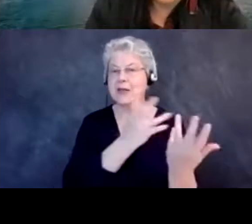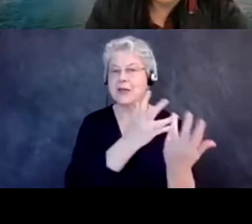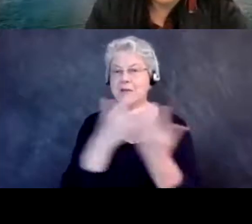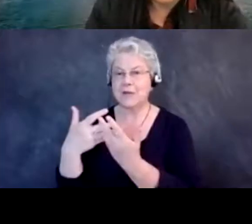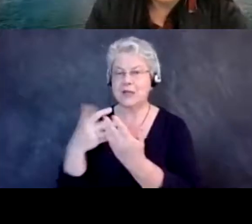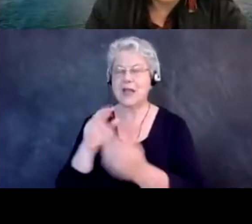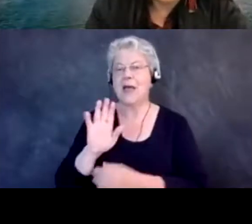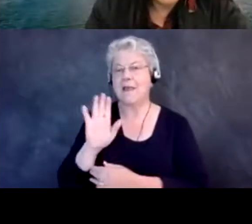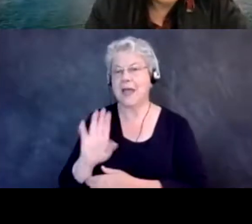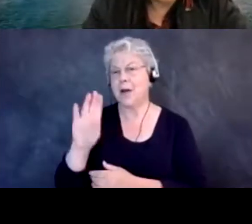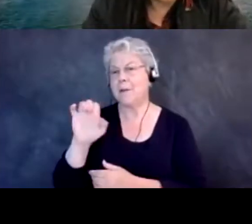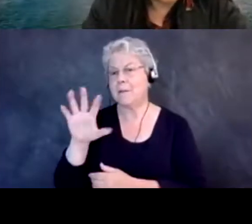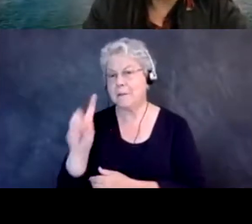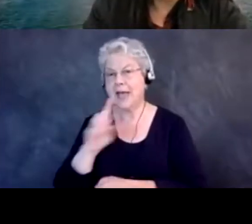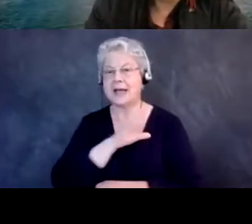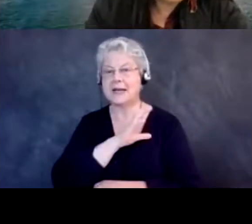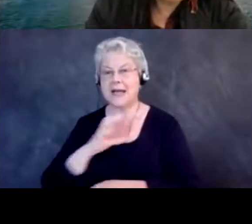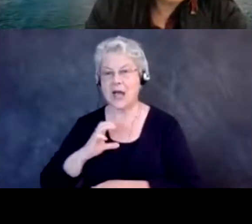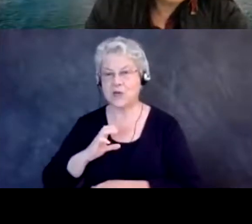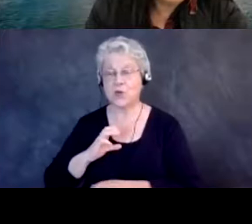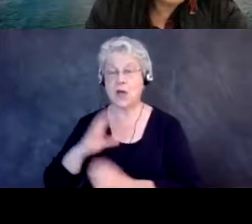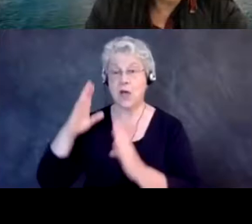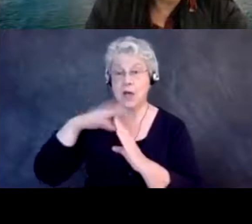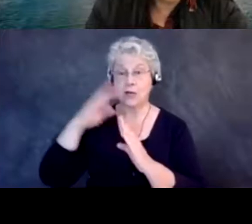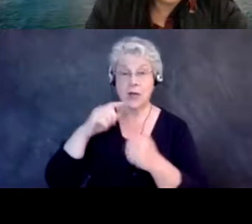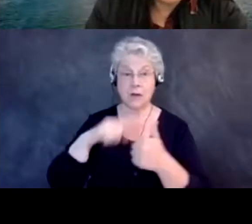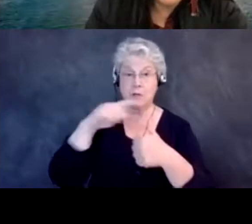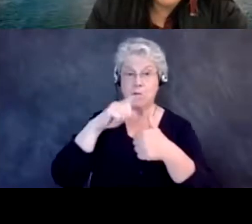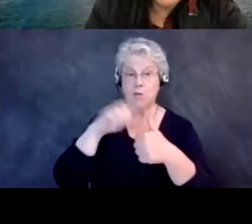band council. So, on the top we have the CCP which is created by the community,